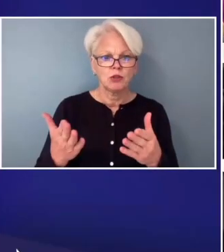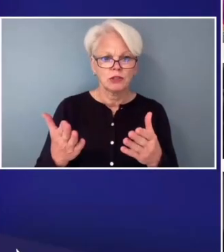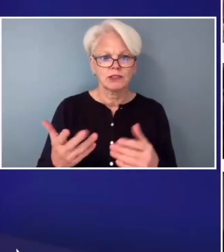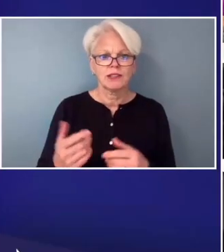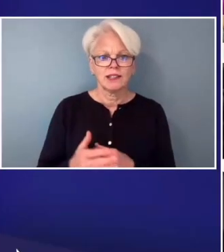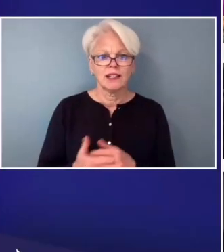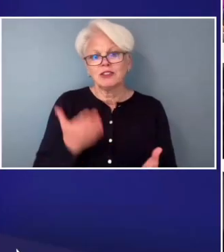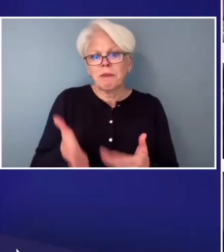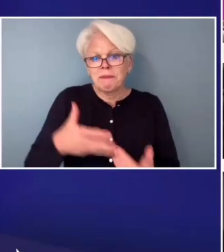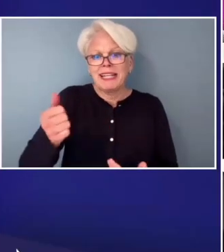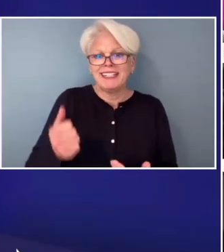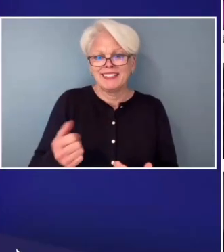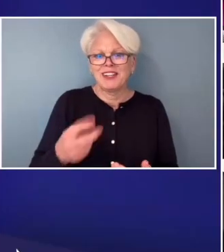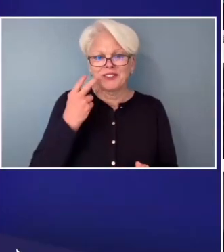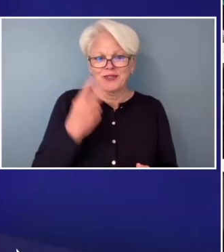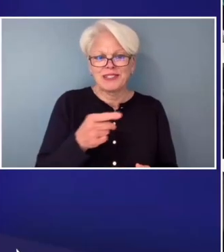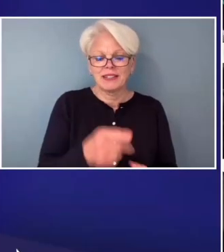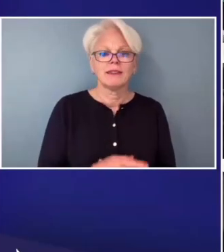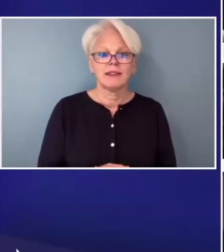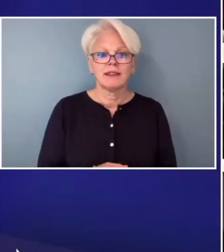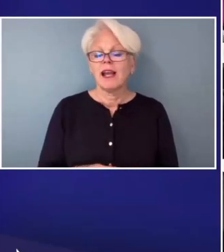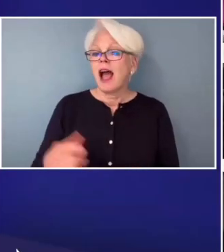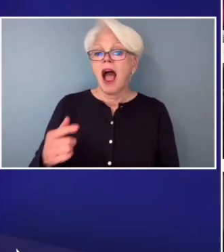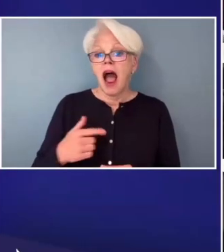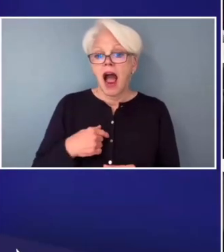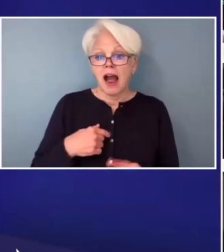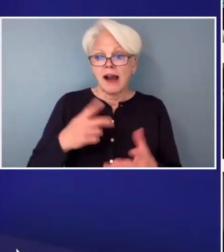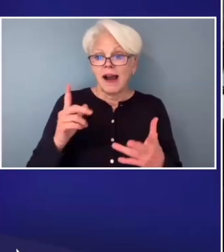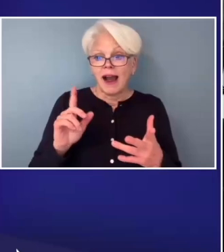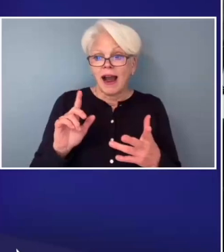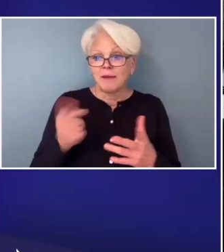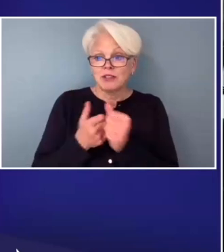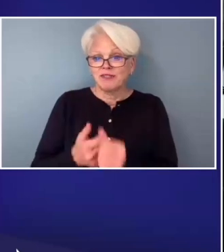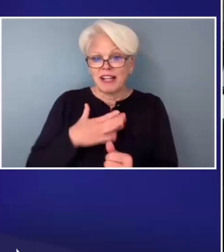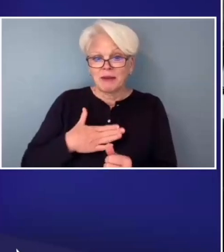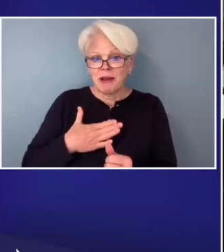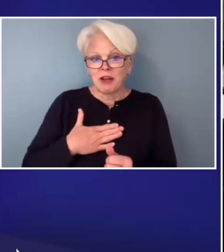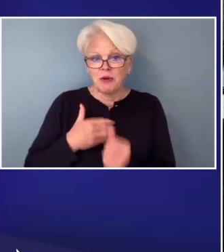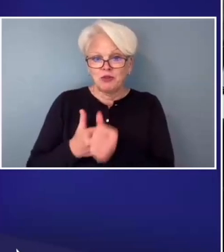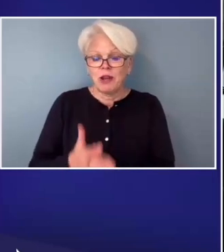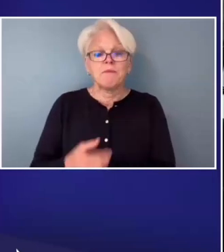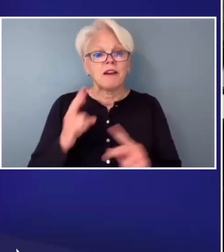Yeah, I'm just going by how it's sort of how I was tracking it, but if people want, if people want to see what the proposals were.